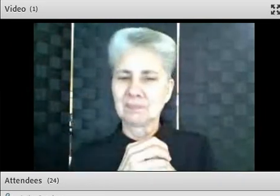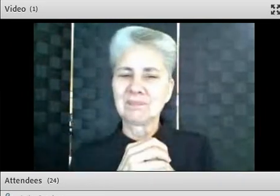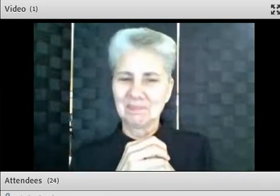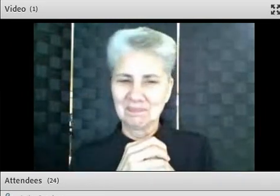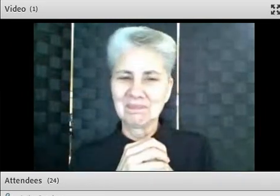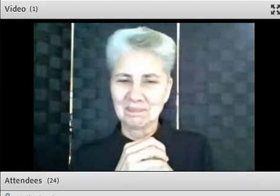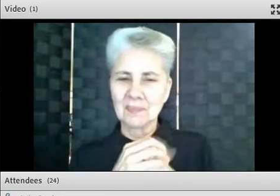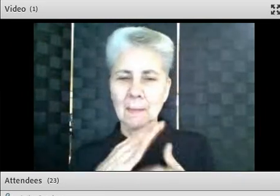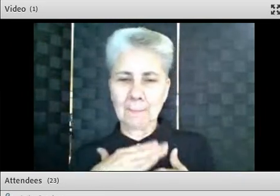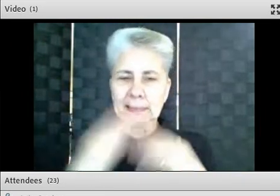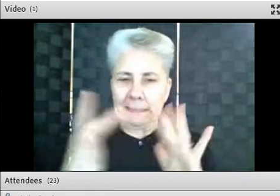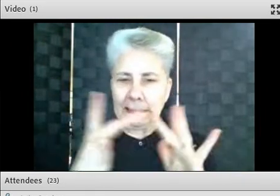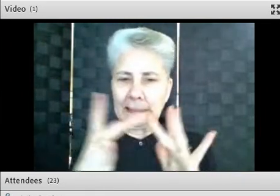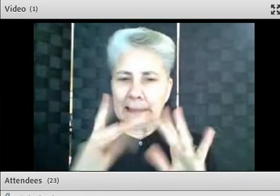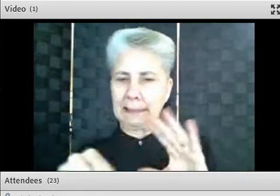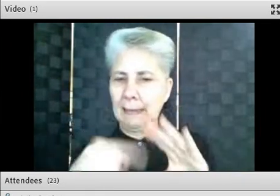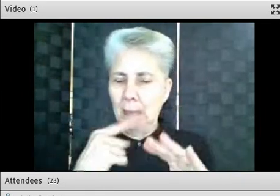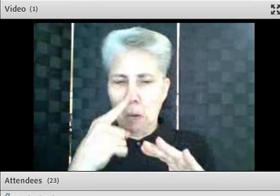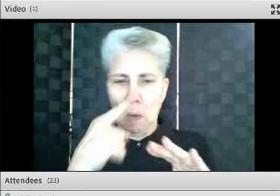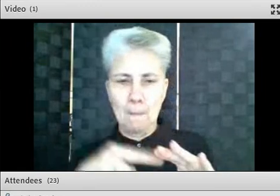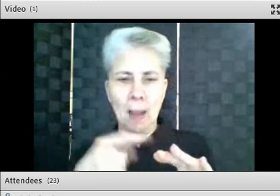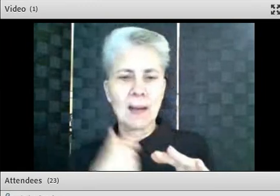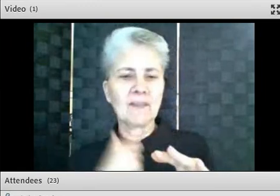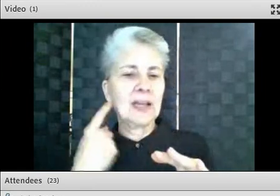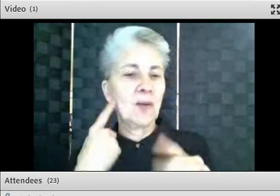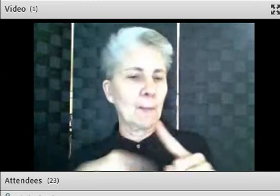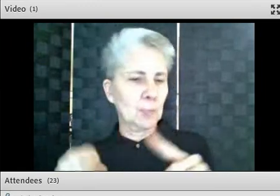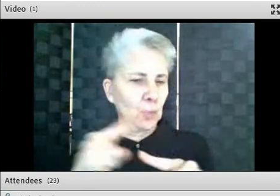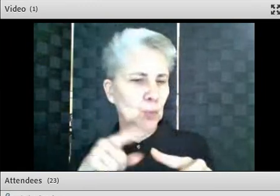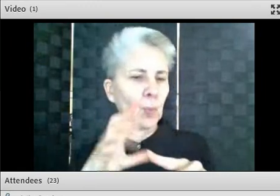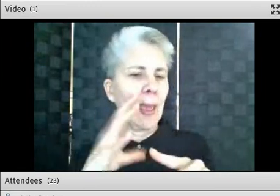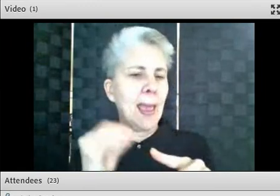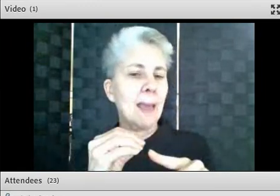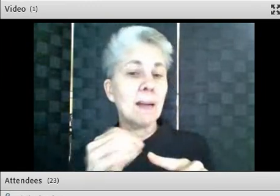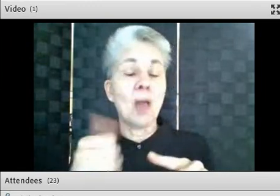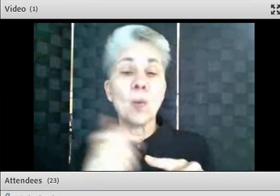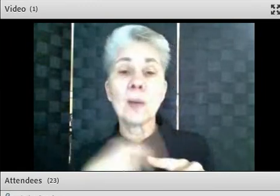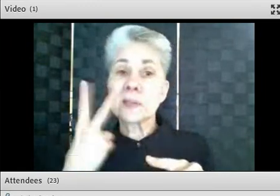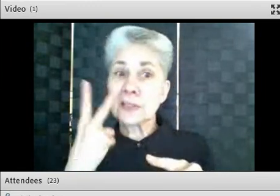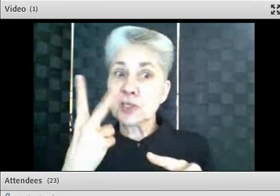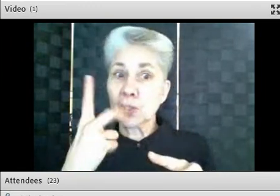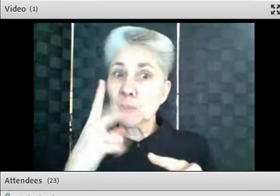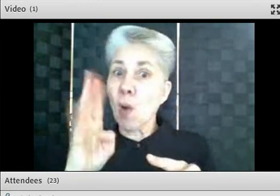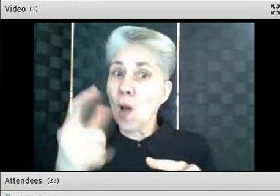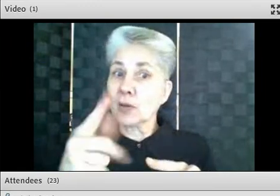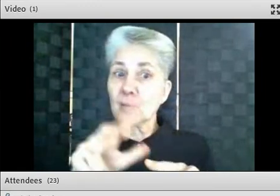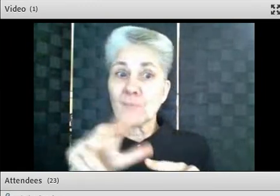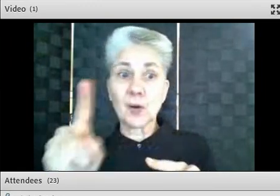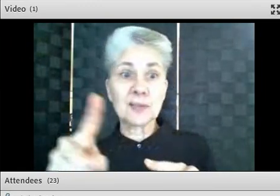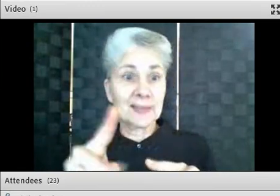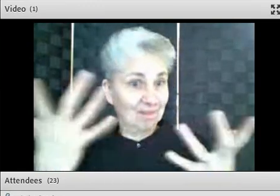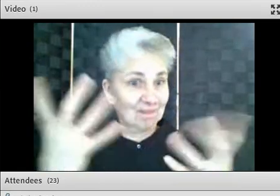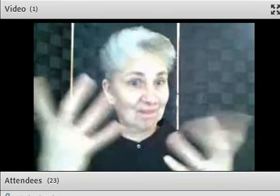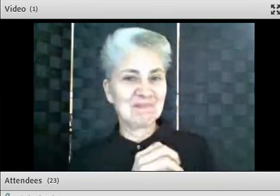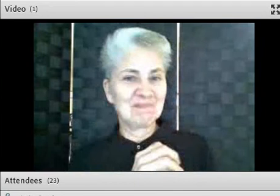really want to talk about, please e-mail me. I really don't mind. I love to hear from you. And, otherwise I will see you all in a little